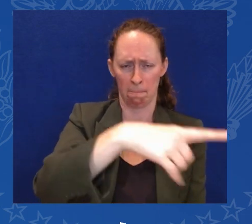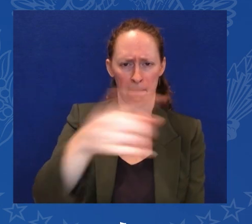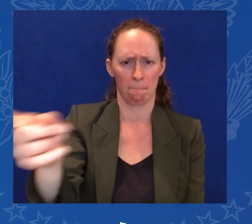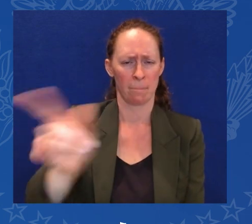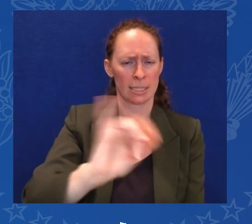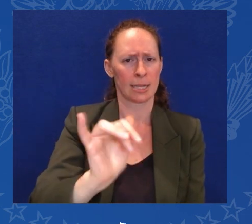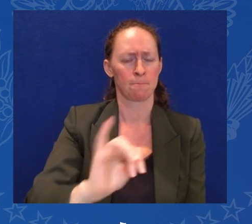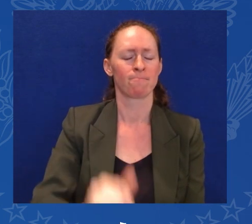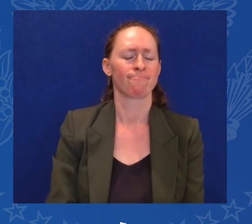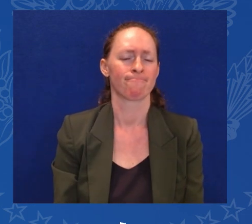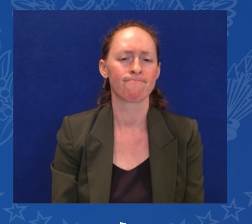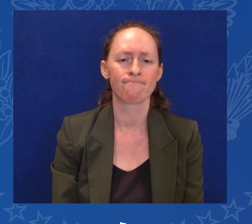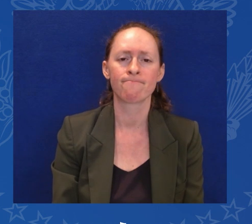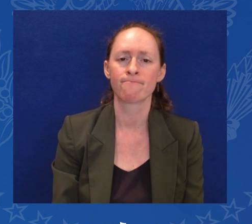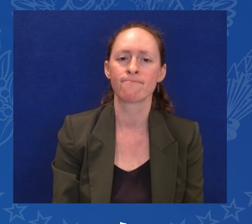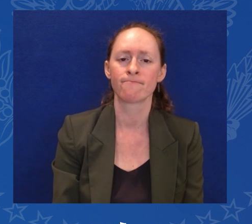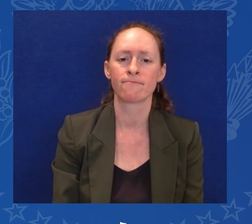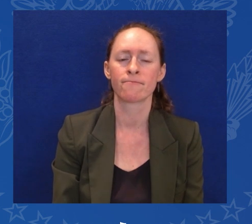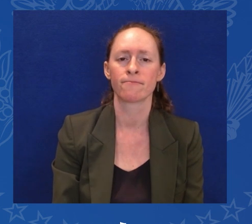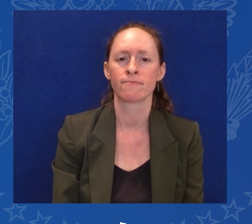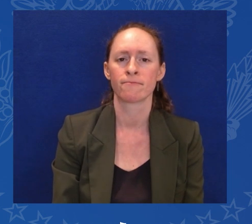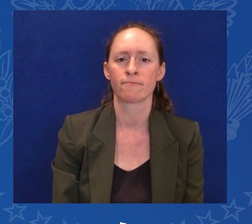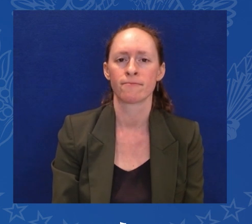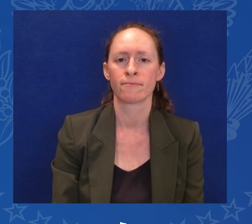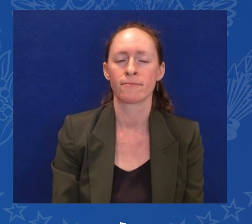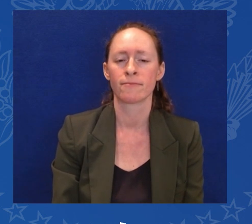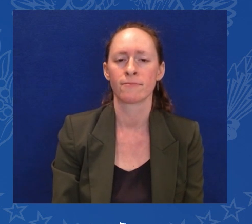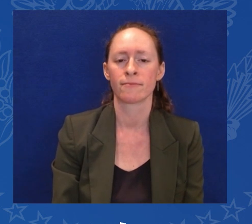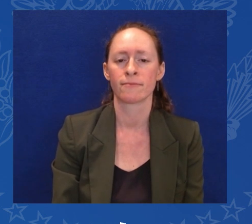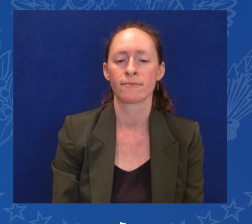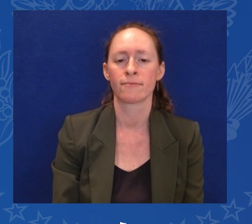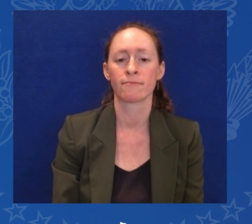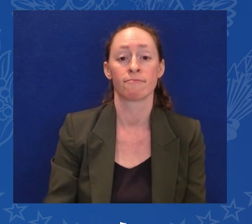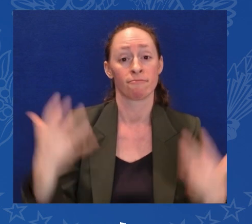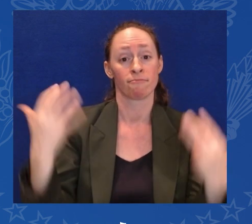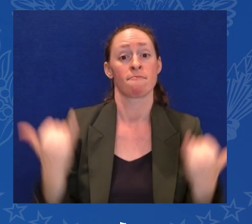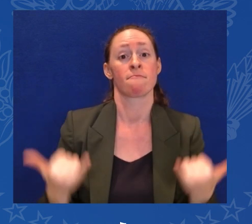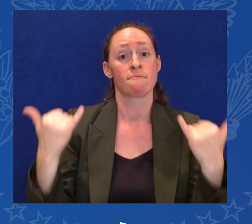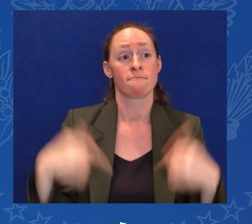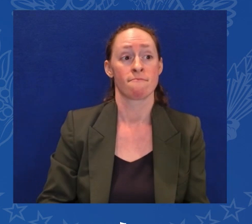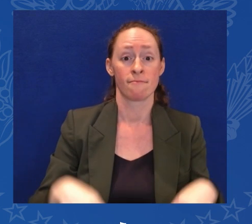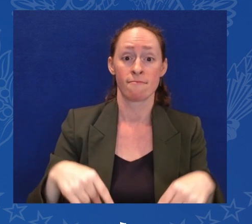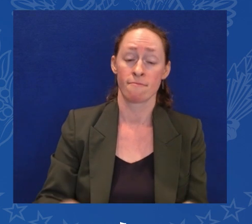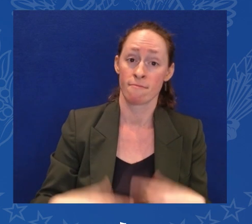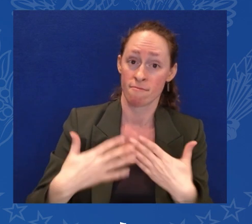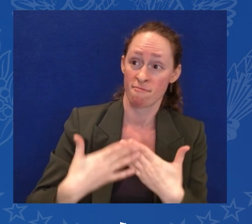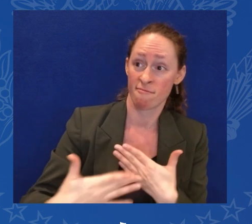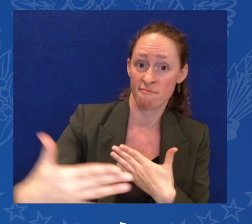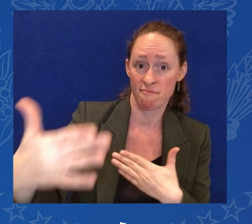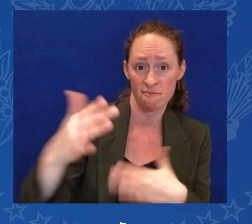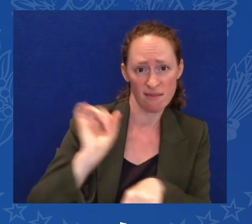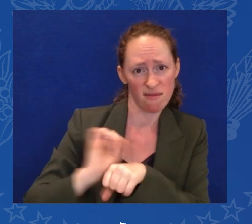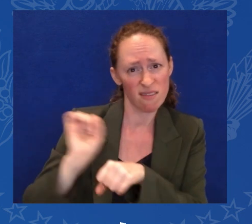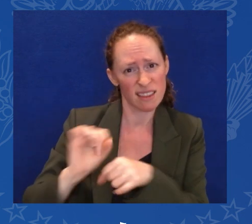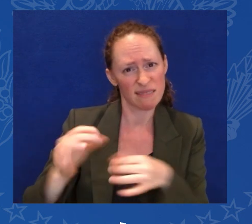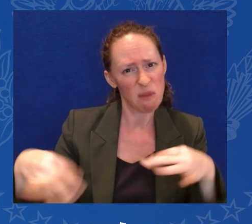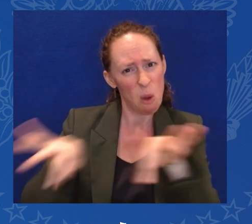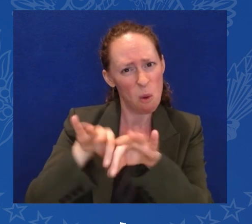There's really critical work ahead to continue the fight for racial justice and equality for all Americans. And my administration is committed to leading a path forward.